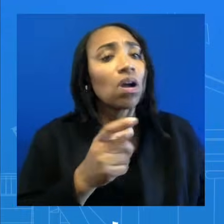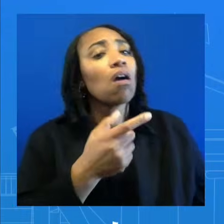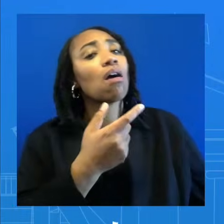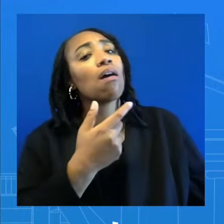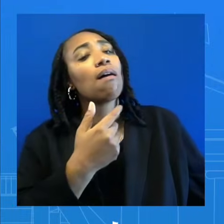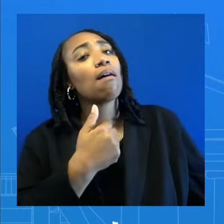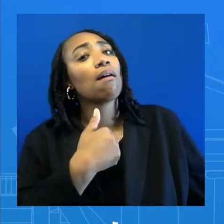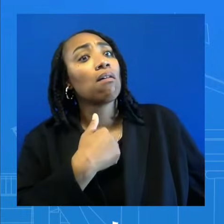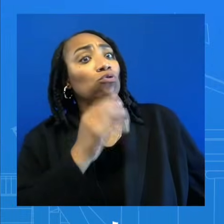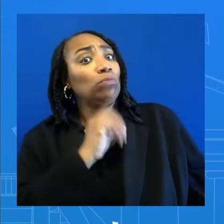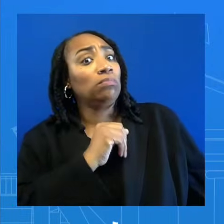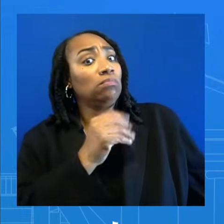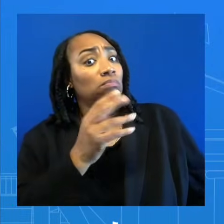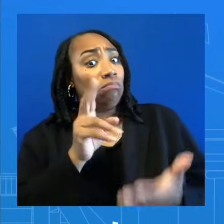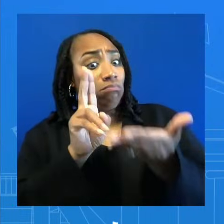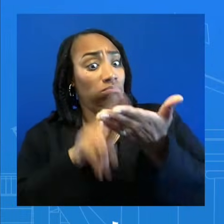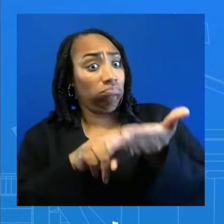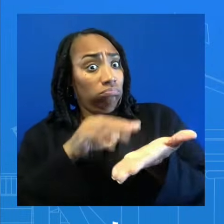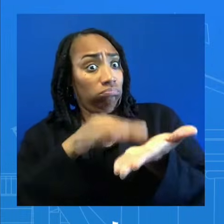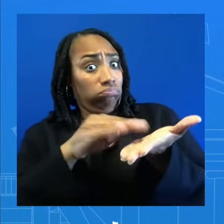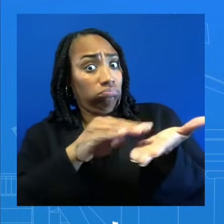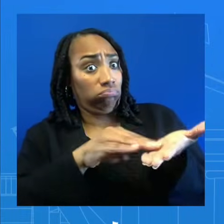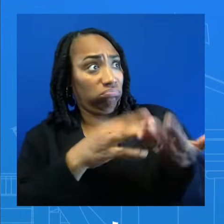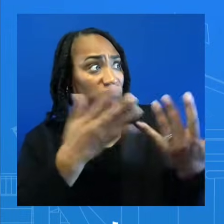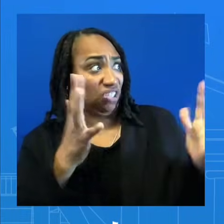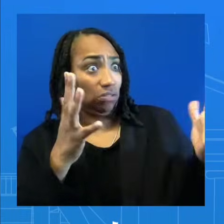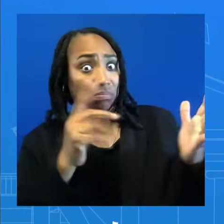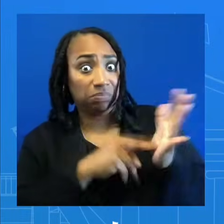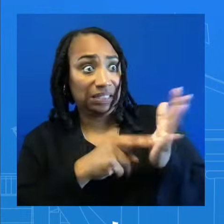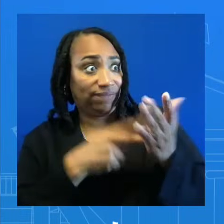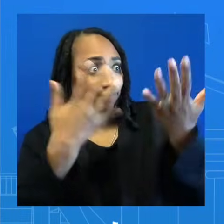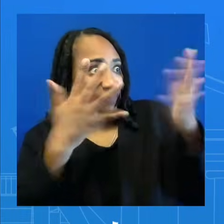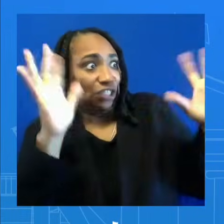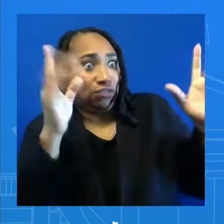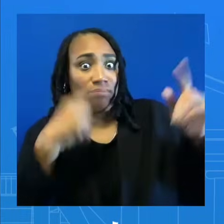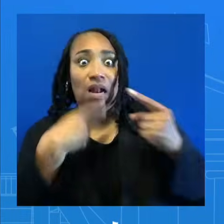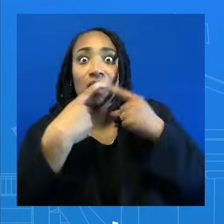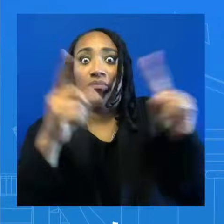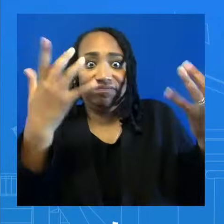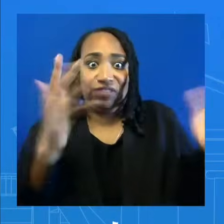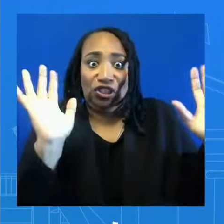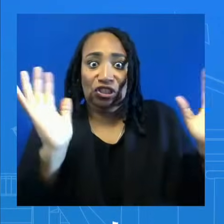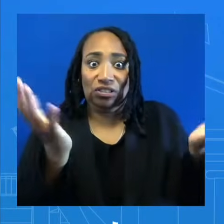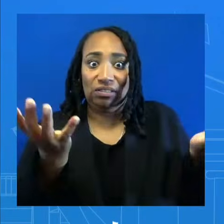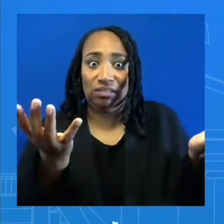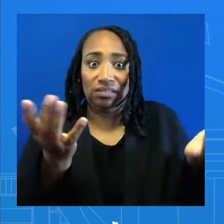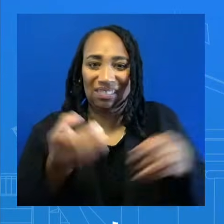and that we've announced it, obviously, overnight. And so, this is ready to go, and we're moving forward.